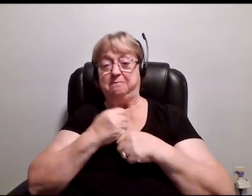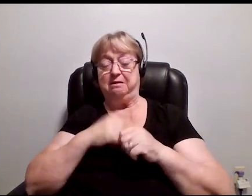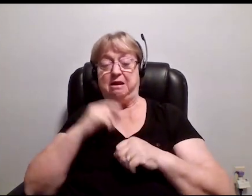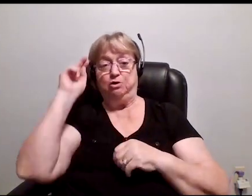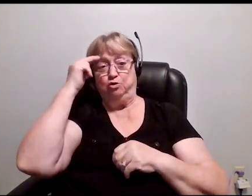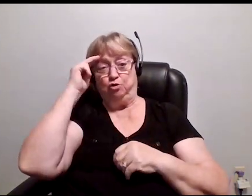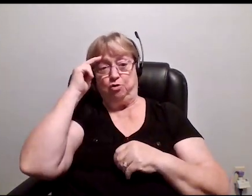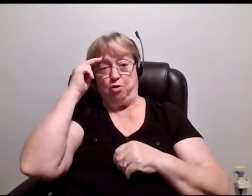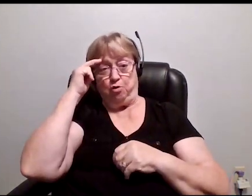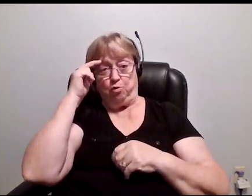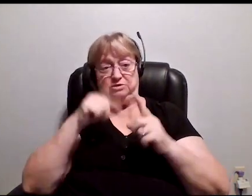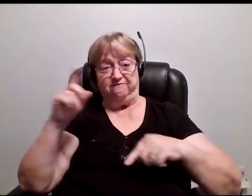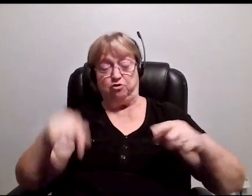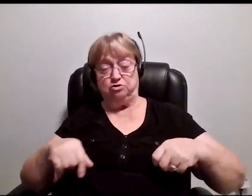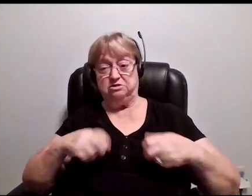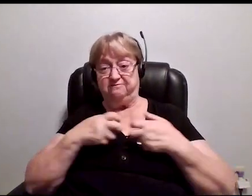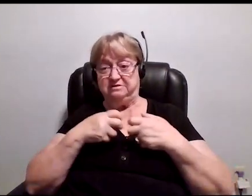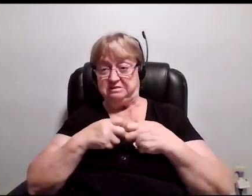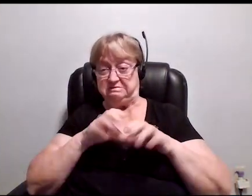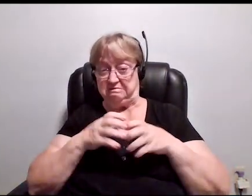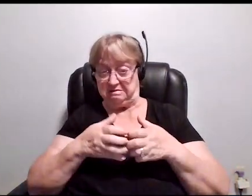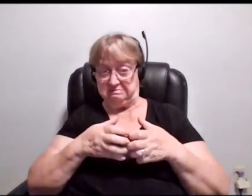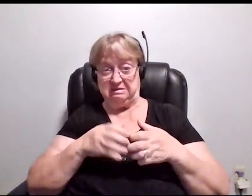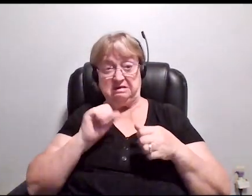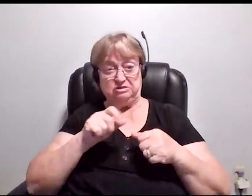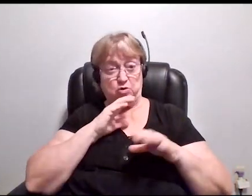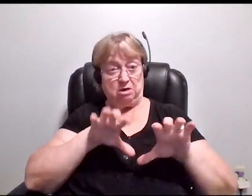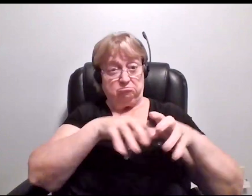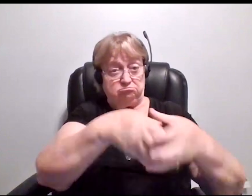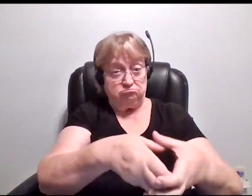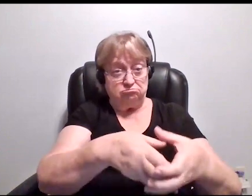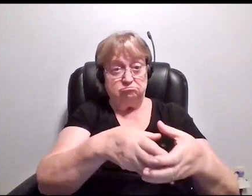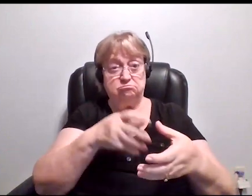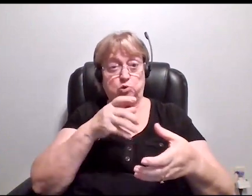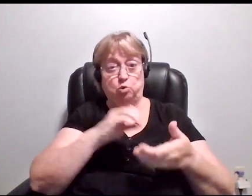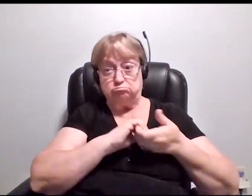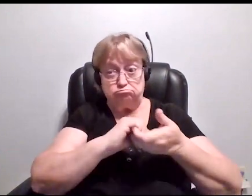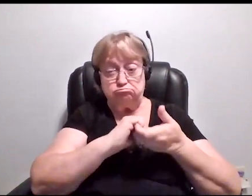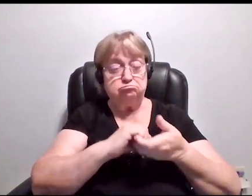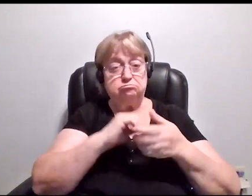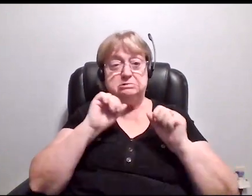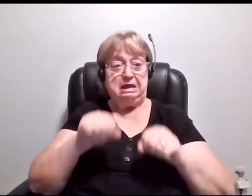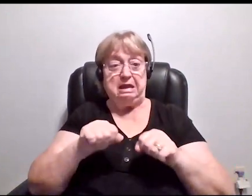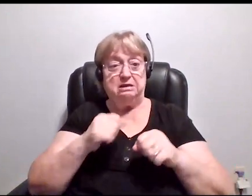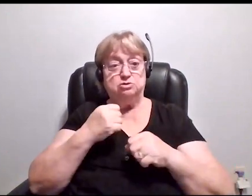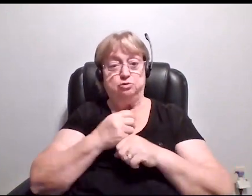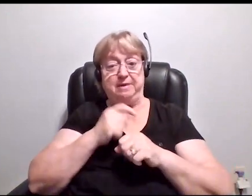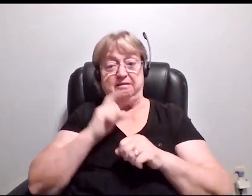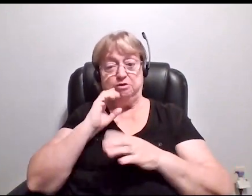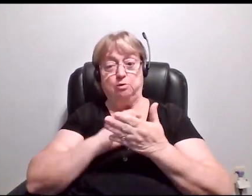Is there a group or consortium that can collaborate and share all of your great ideas and others, too, to make the curriculum better for all?"